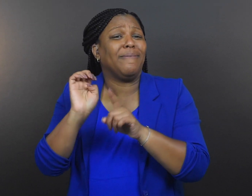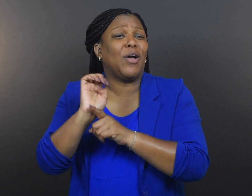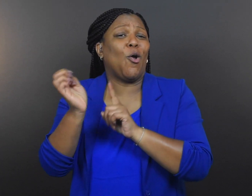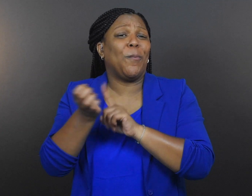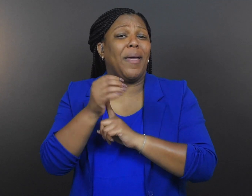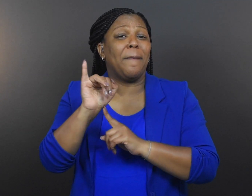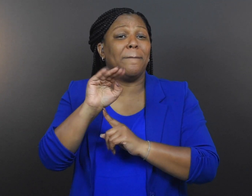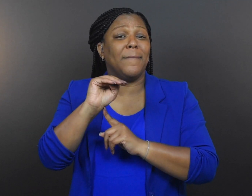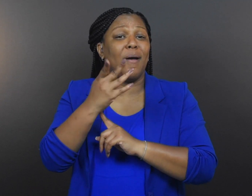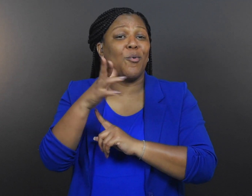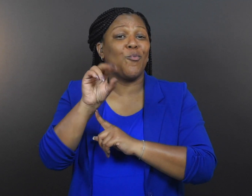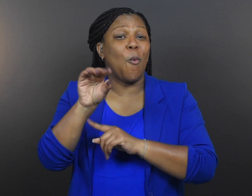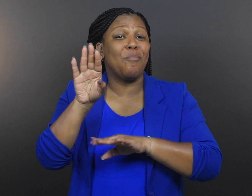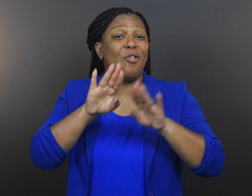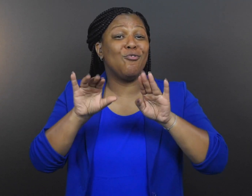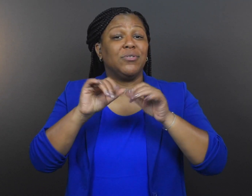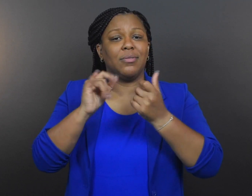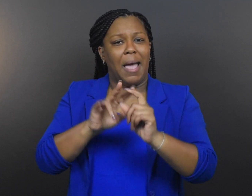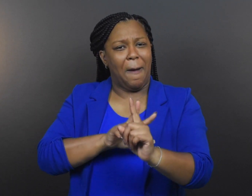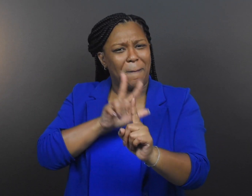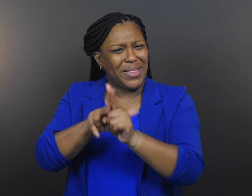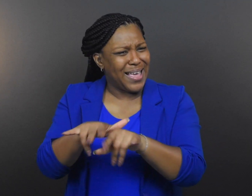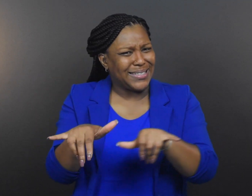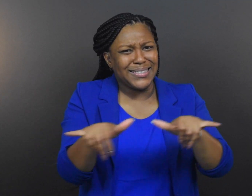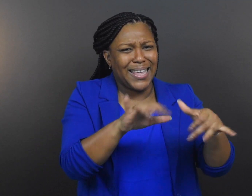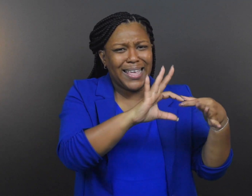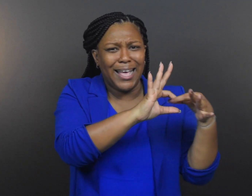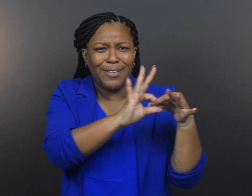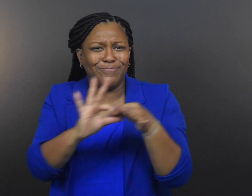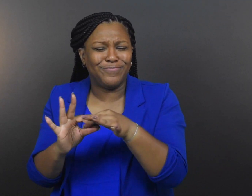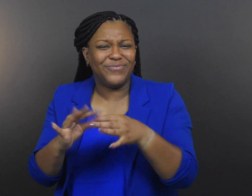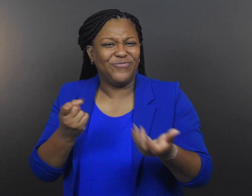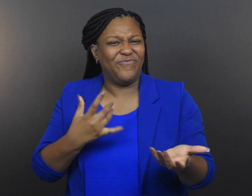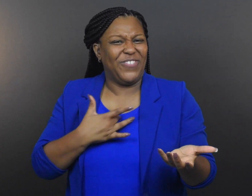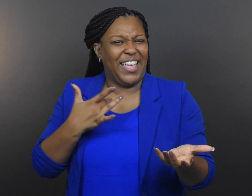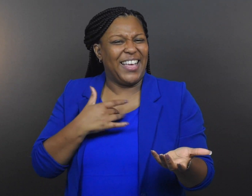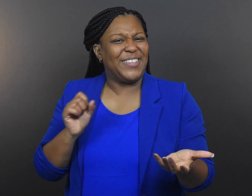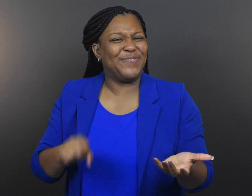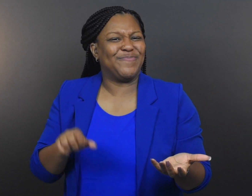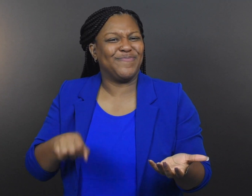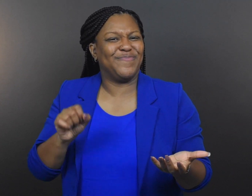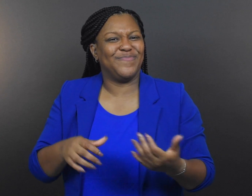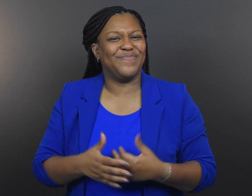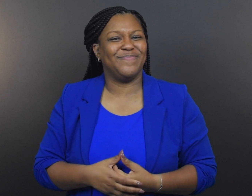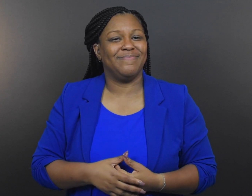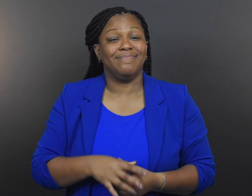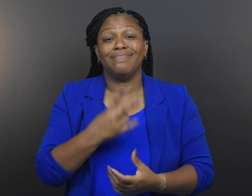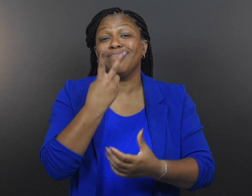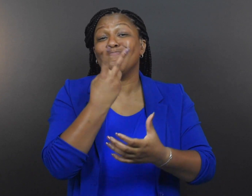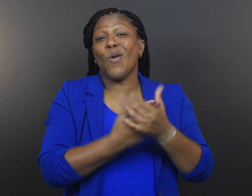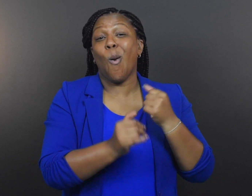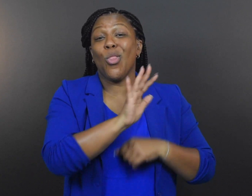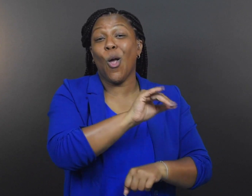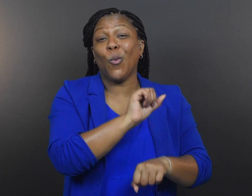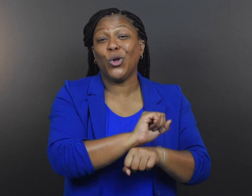on environmental microbiology in an applied way,” she says.